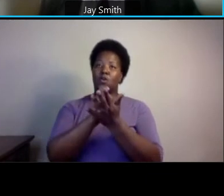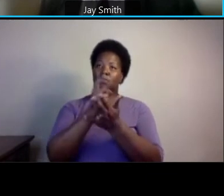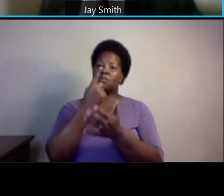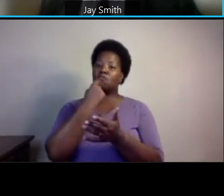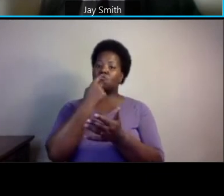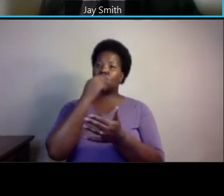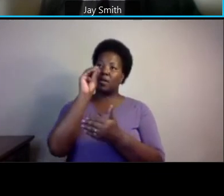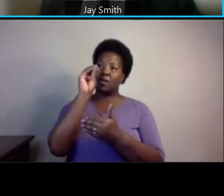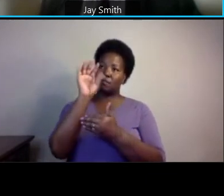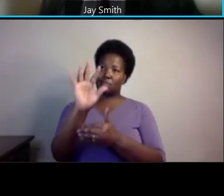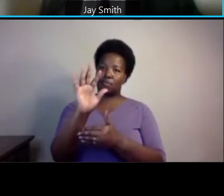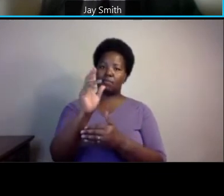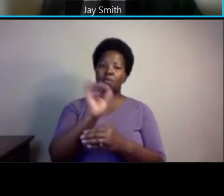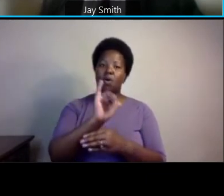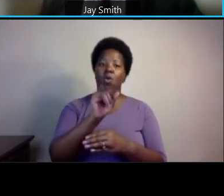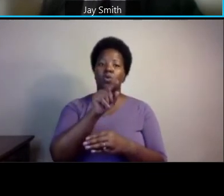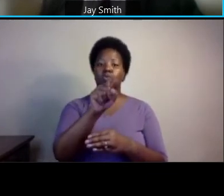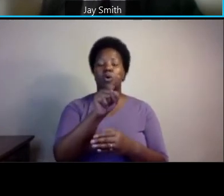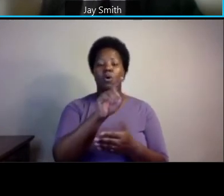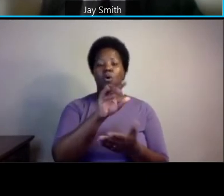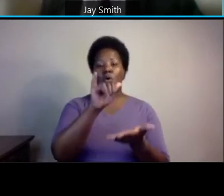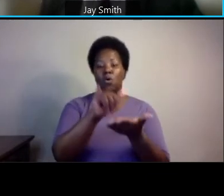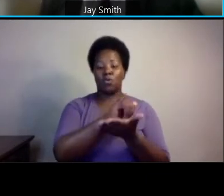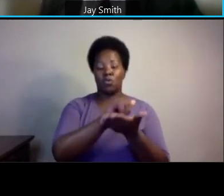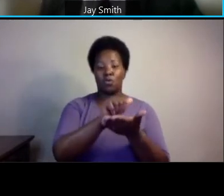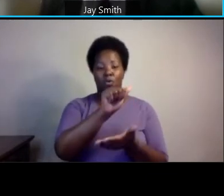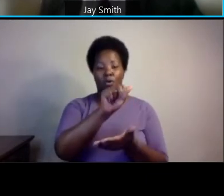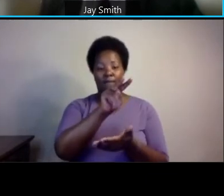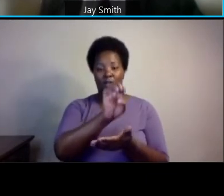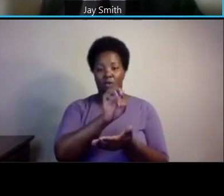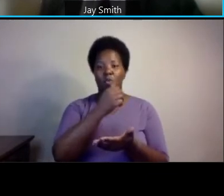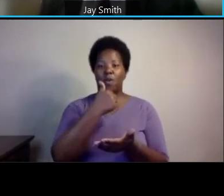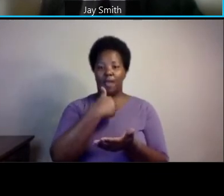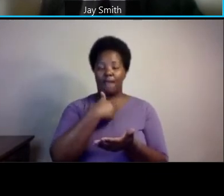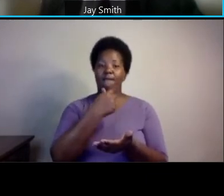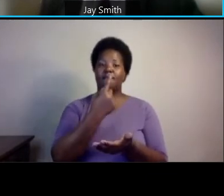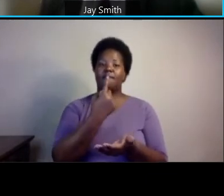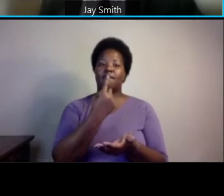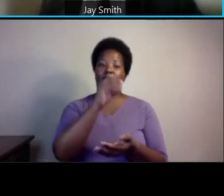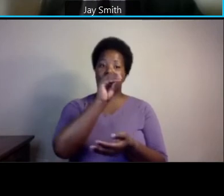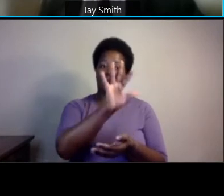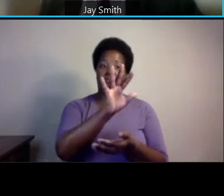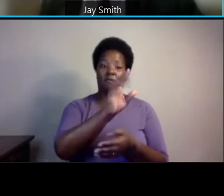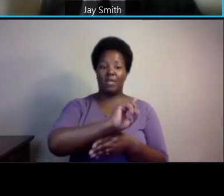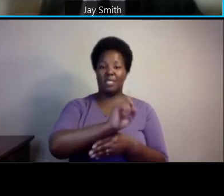new york avenue and a planned uh speed camera that will be installed in florida avenue east